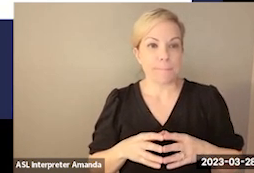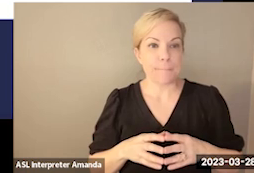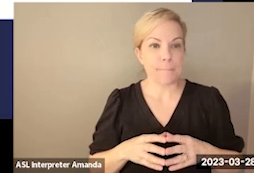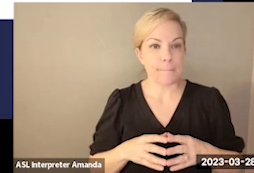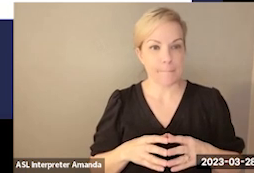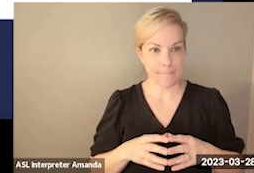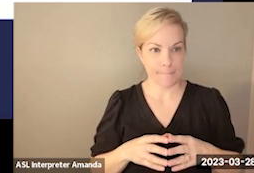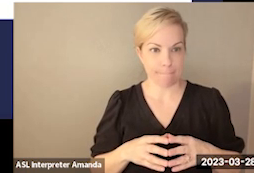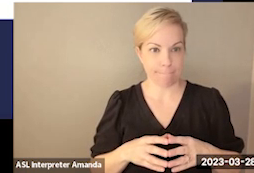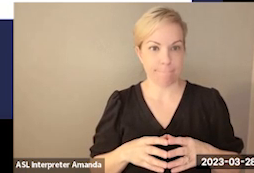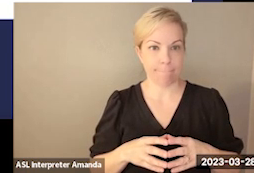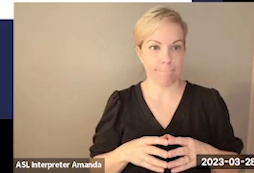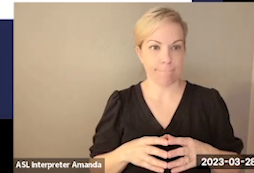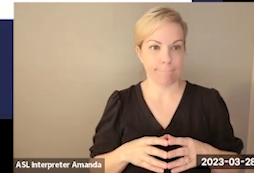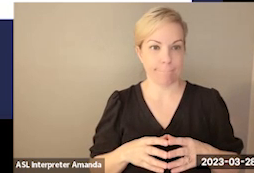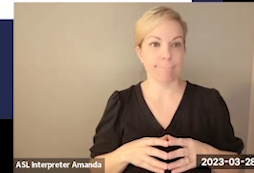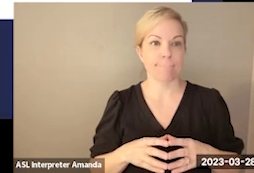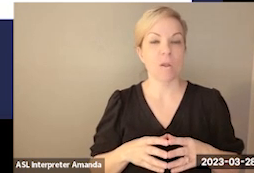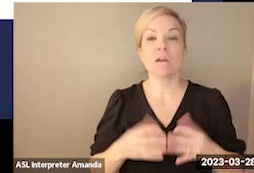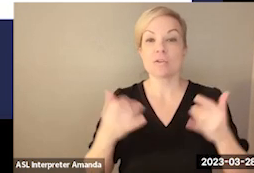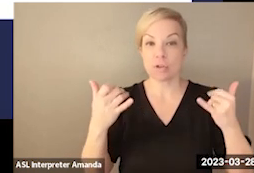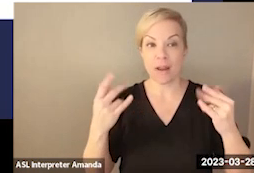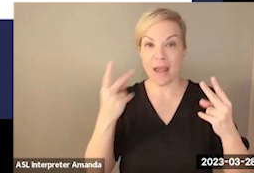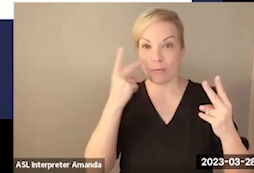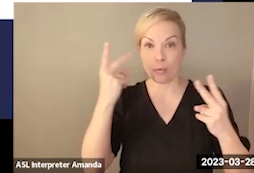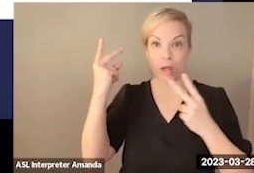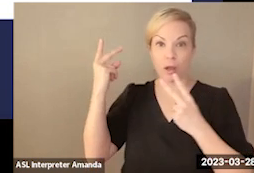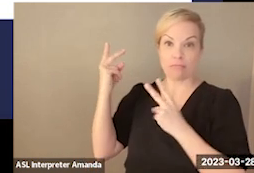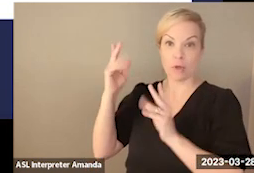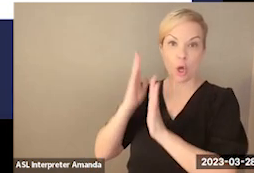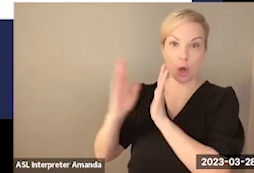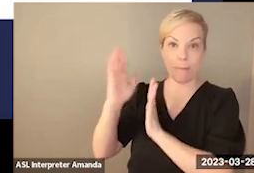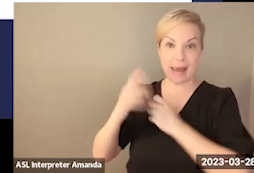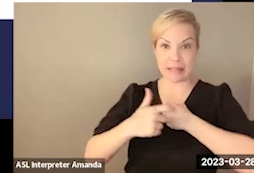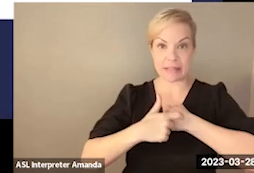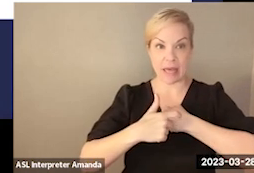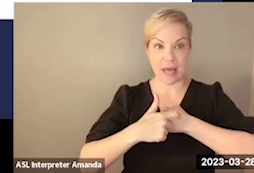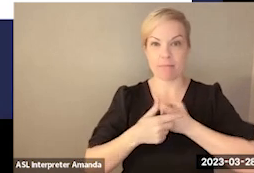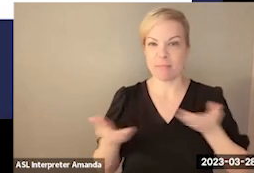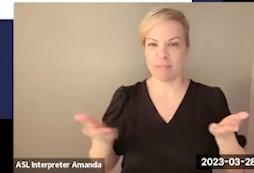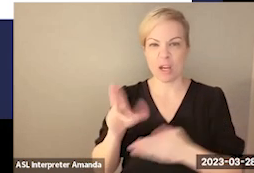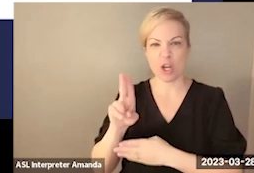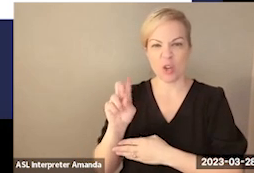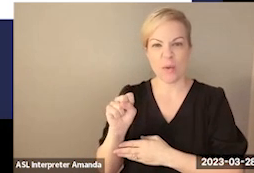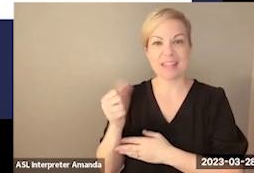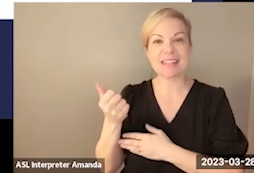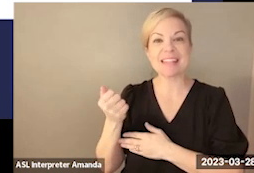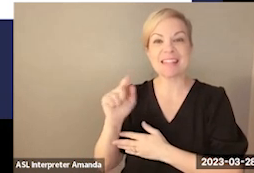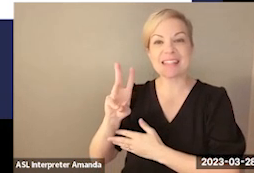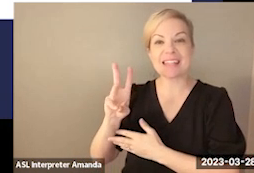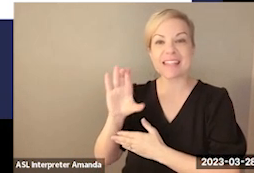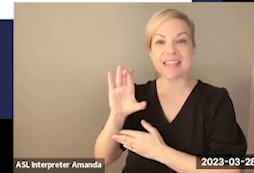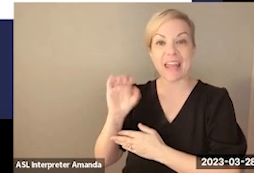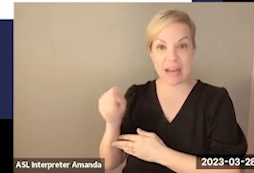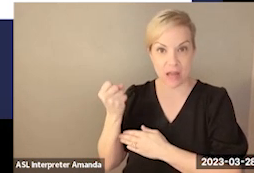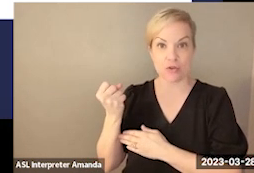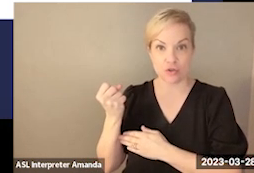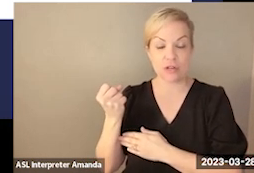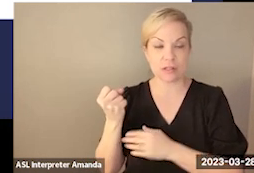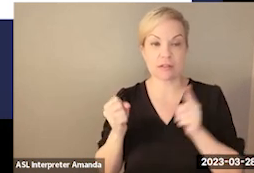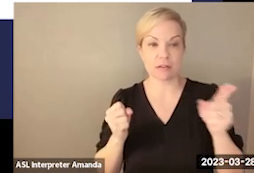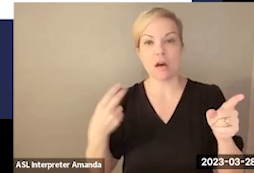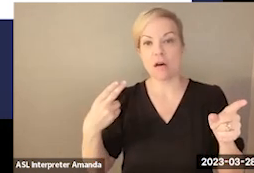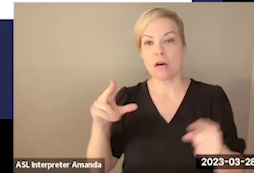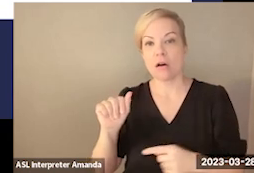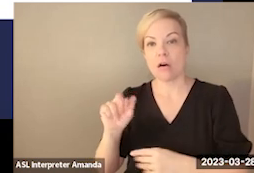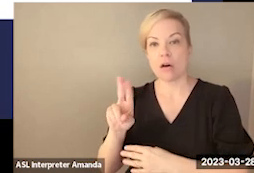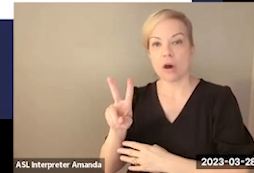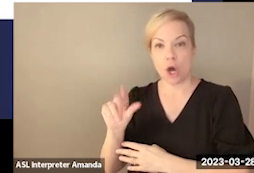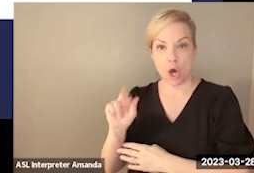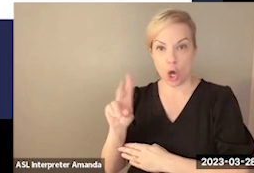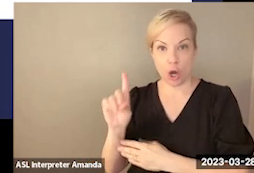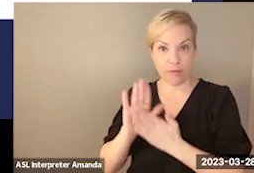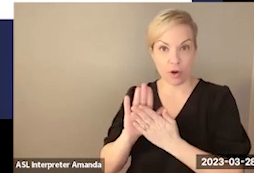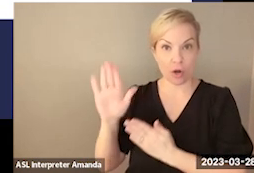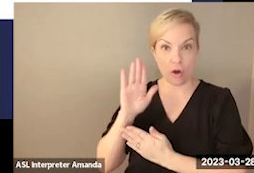Debbie Stine, Science & Technology Policy Academy: if we go back sort of in time, go back to the United States as far as the 16 Hundreds. Then Harvard College was actually.